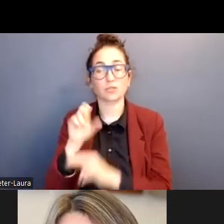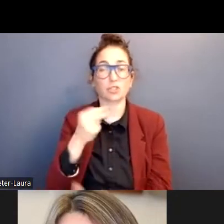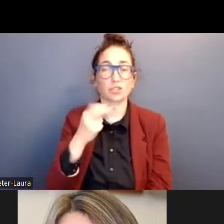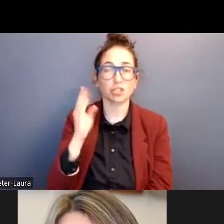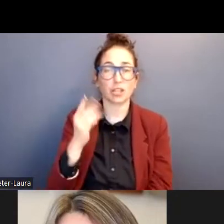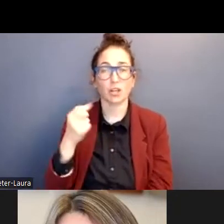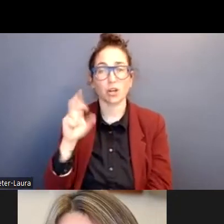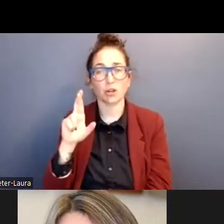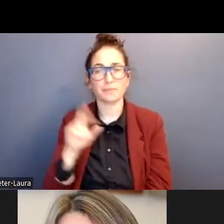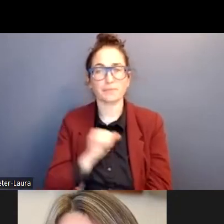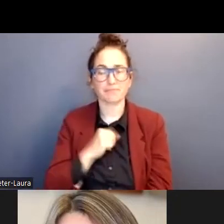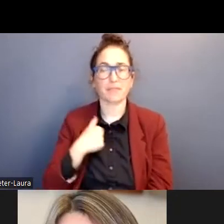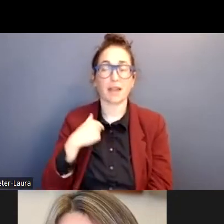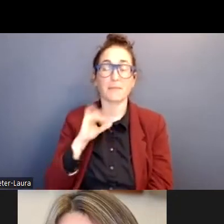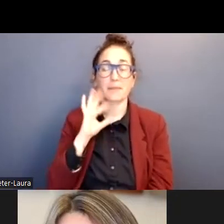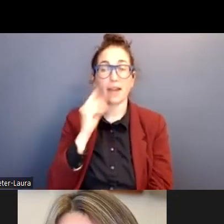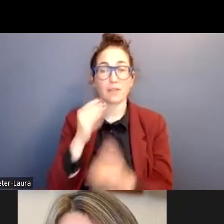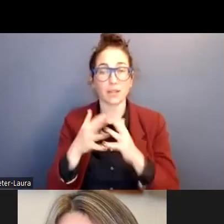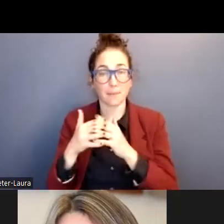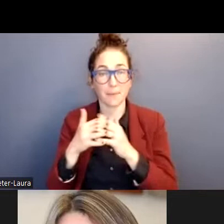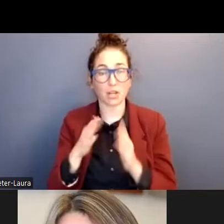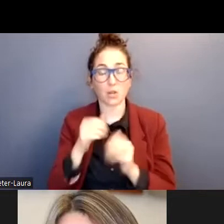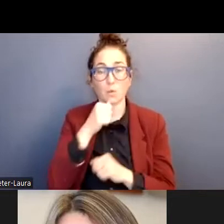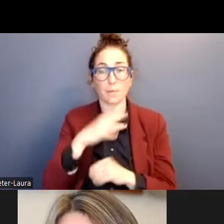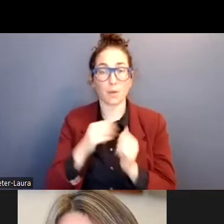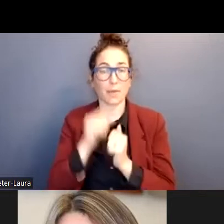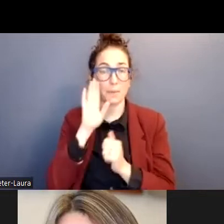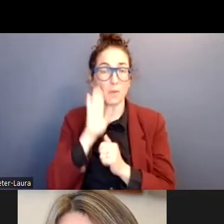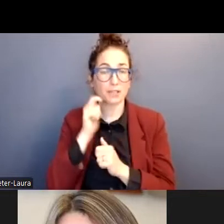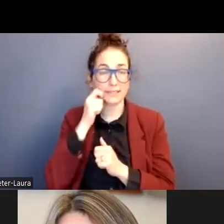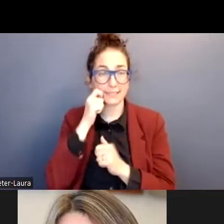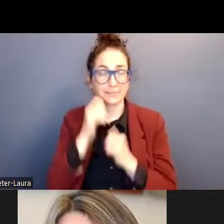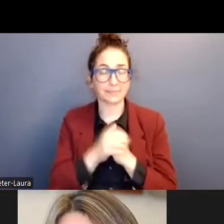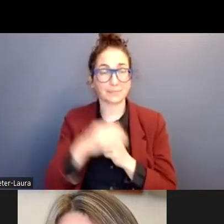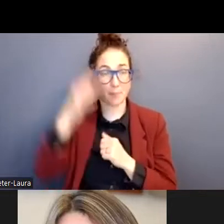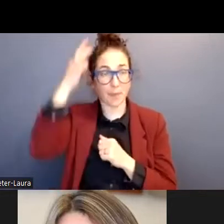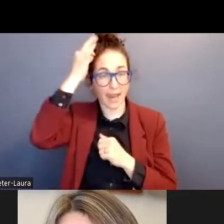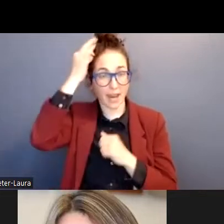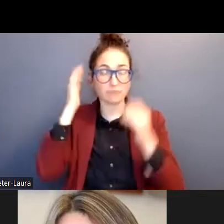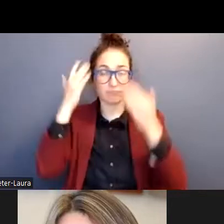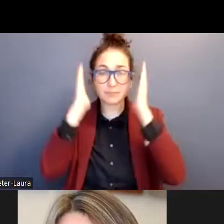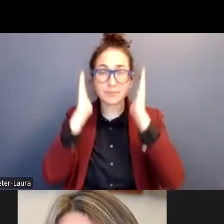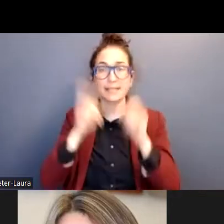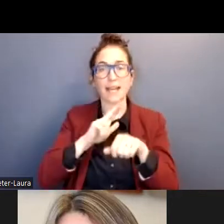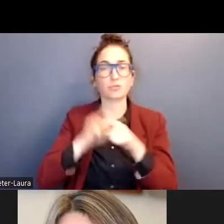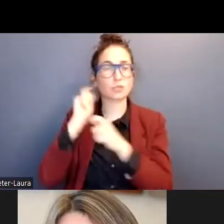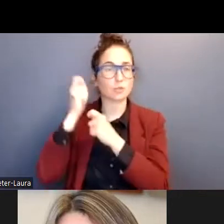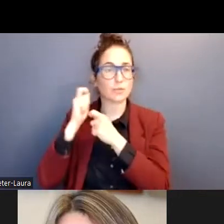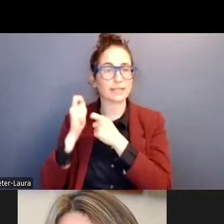African American woman with brown skin, my hair styled and natural twist, I'm wearing a